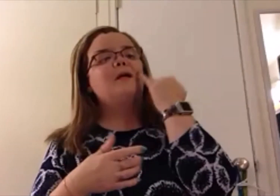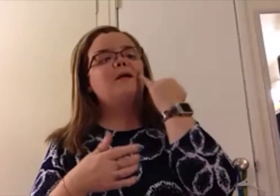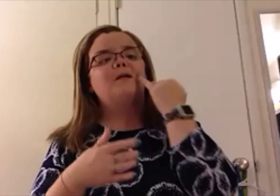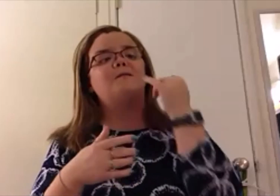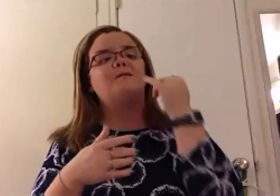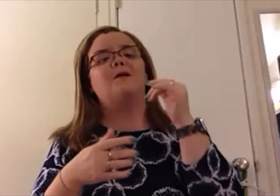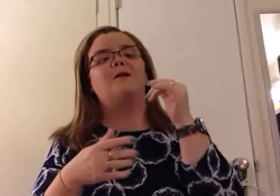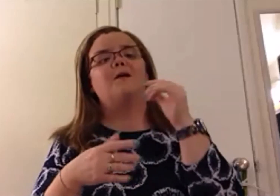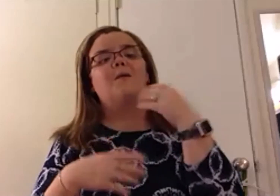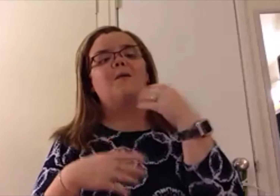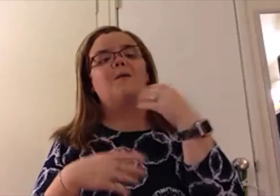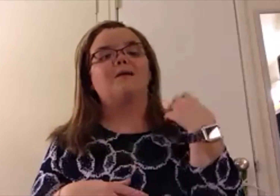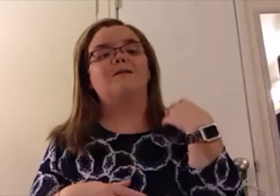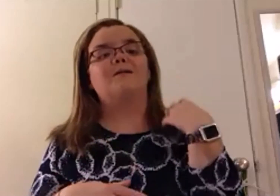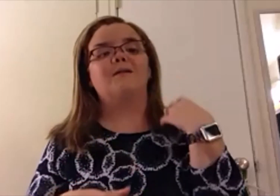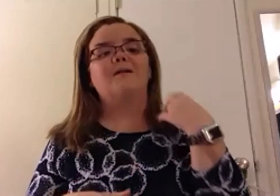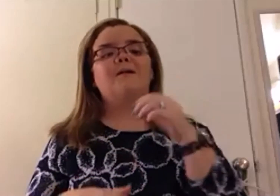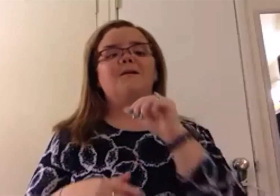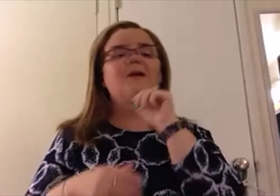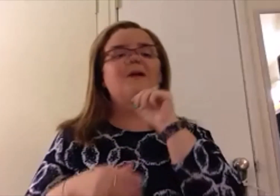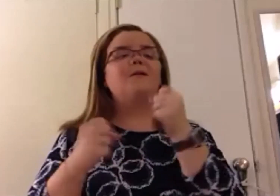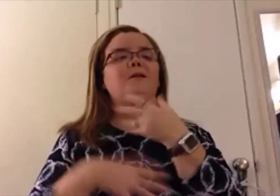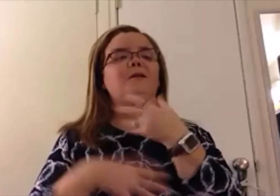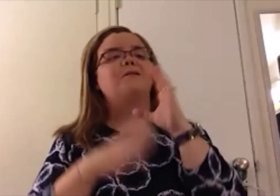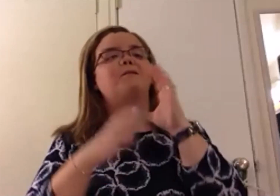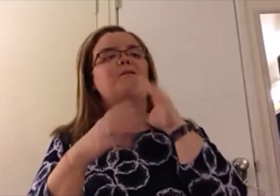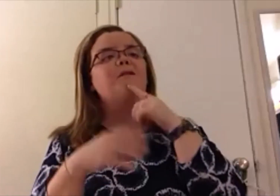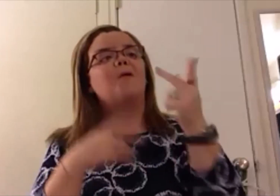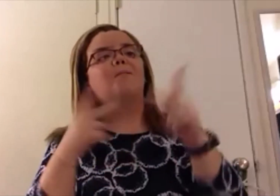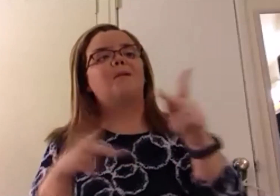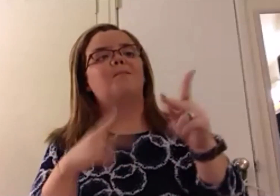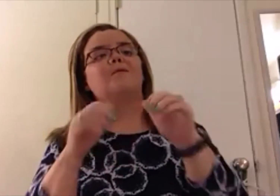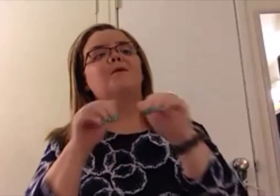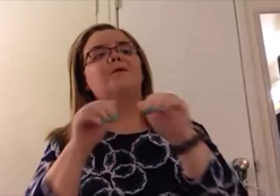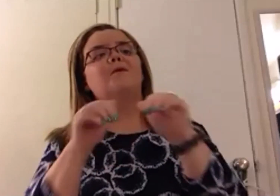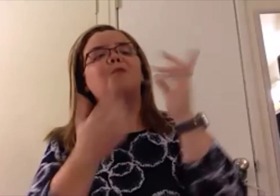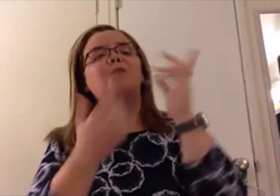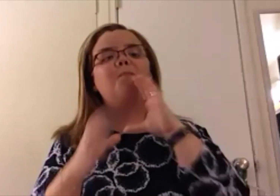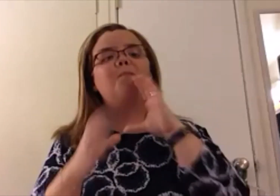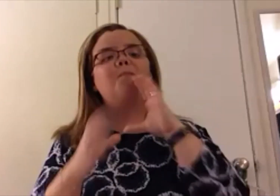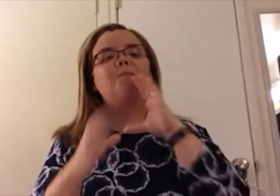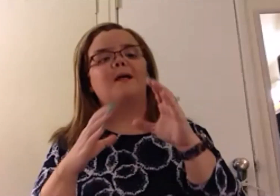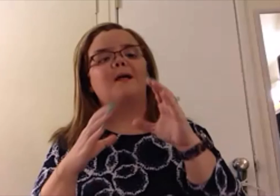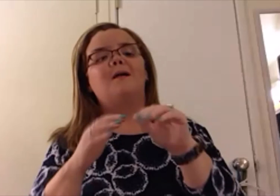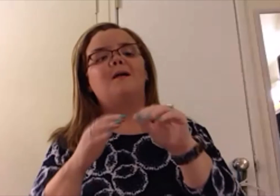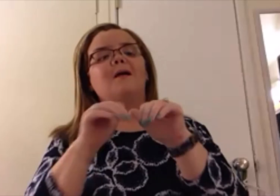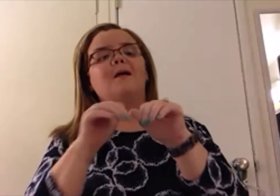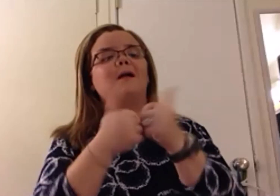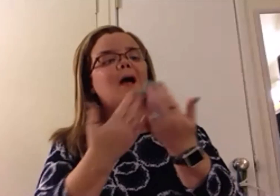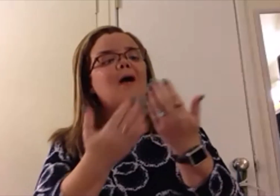if they're a boss to not be scared to tell people how you need to communicate and how